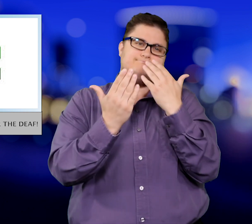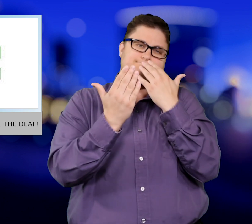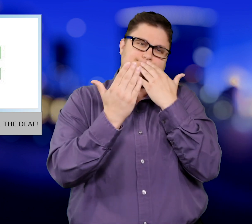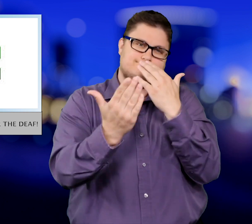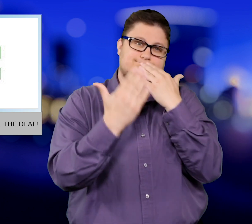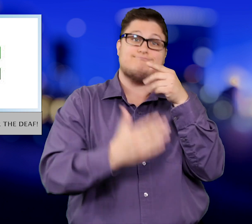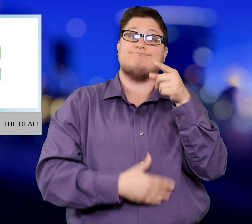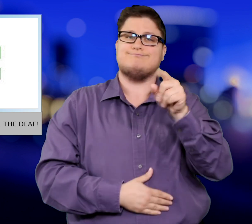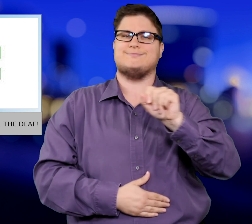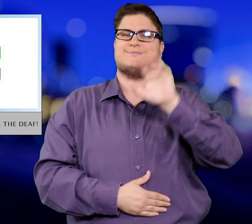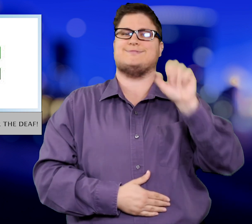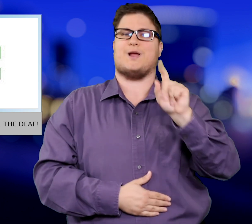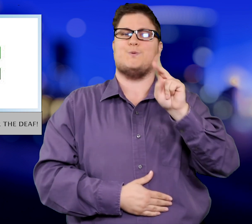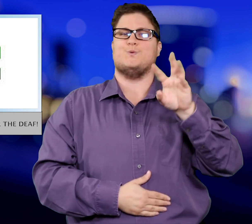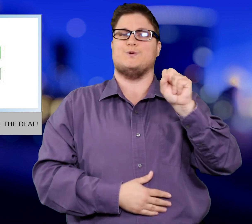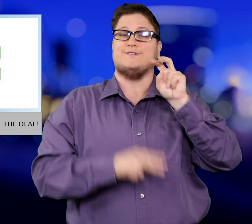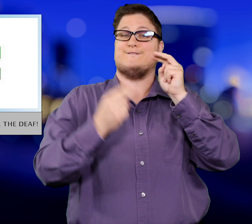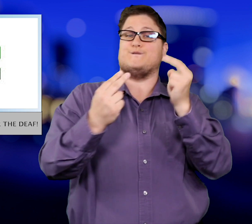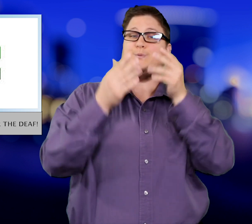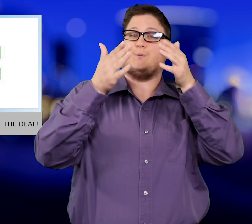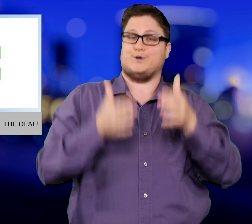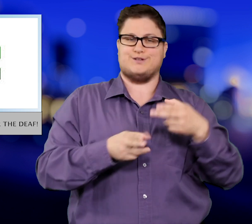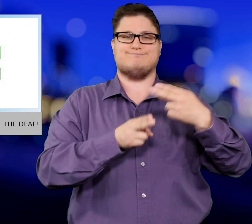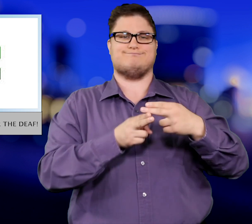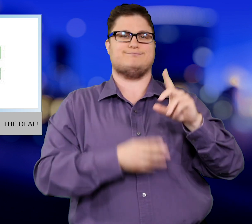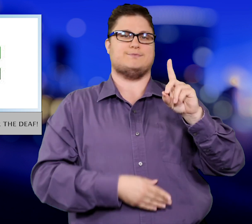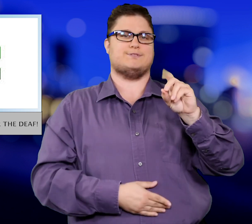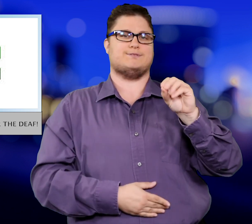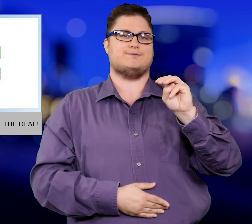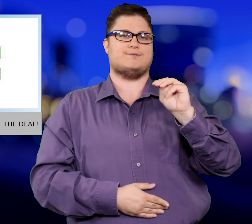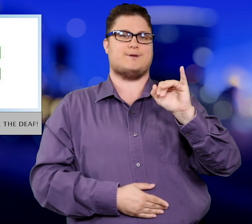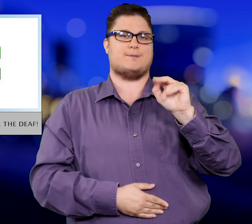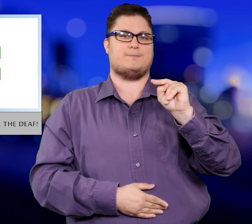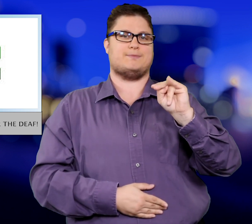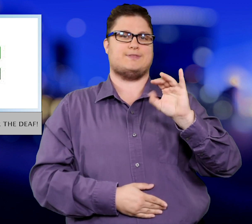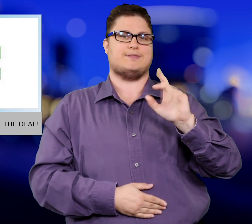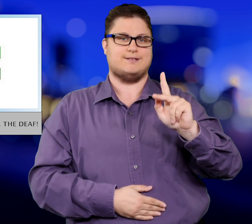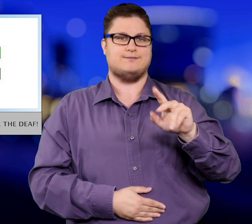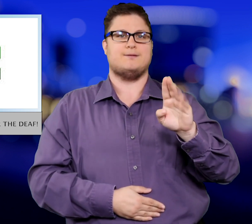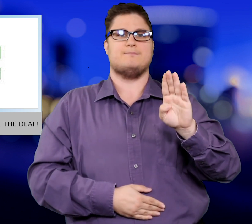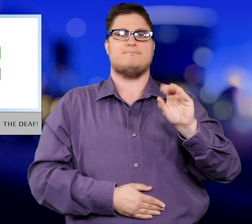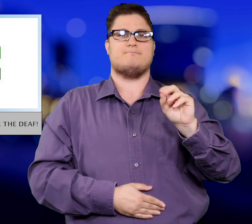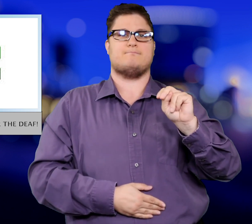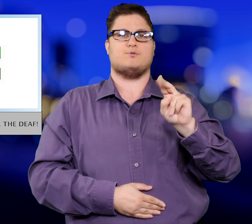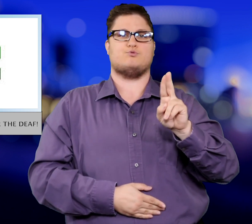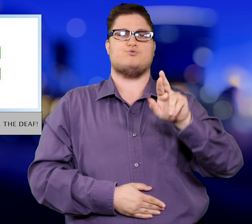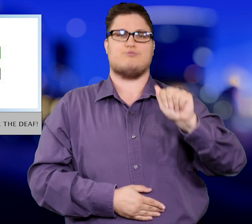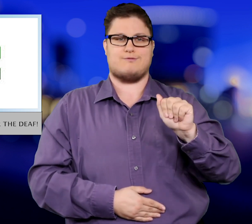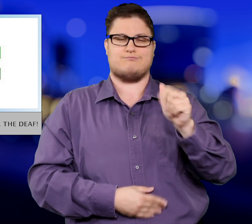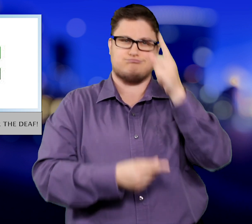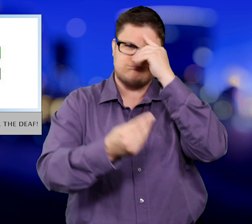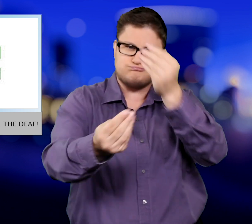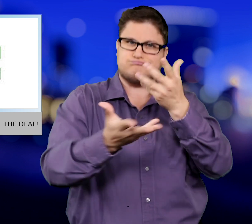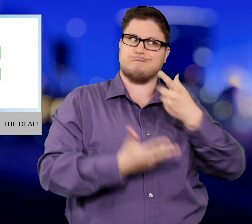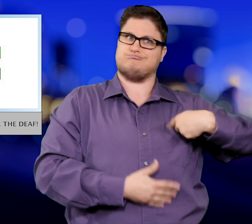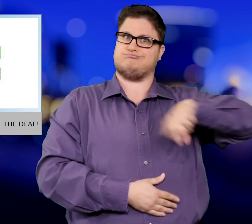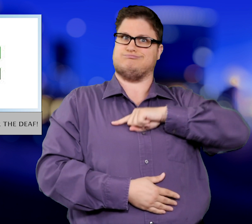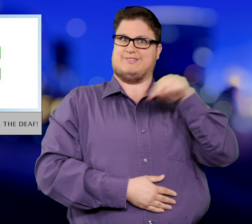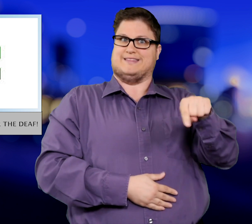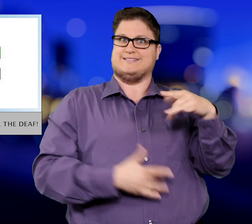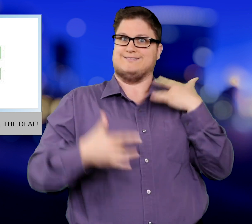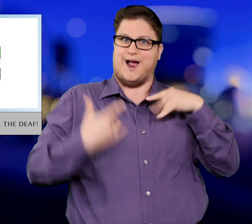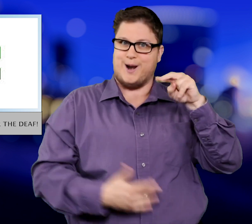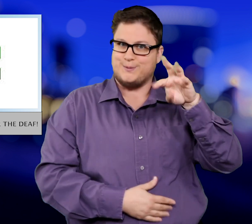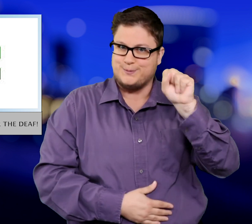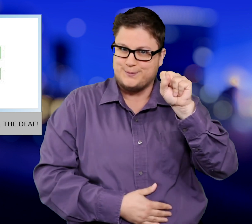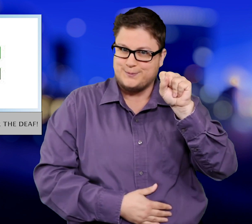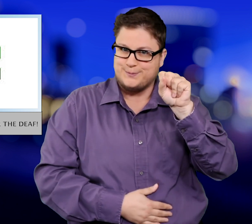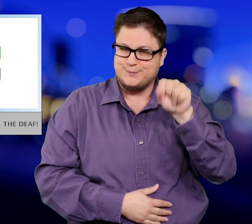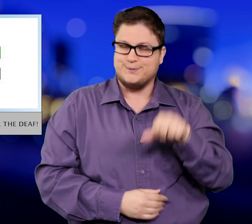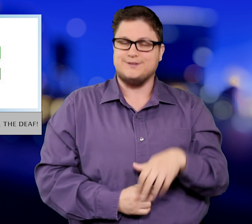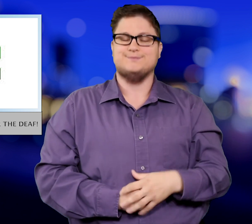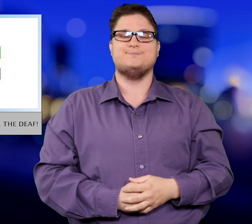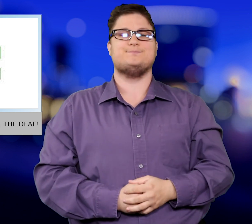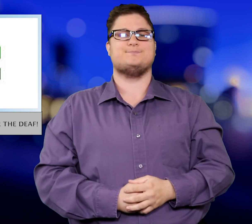And a big thank you to Sign1News viewer Dominick Bonura for passing the exciting news on to us.